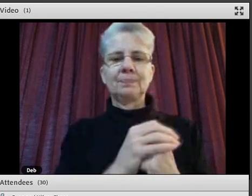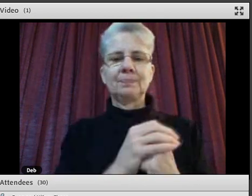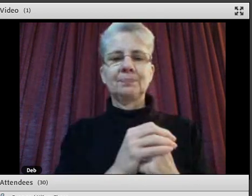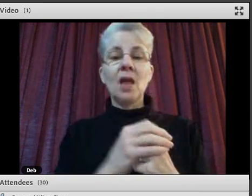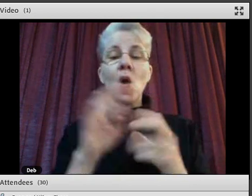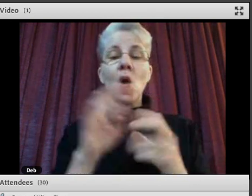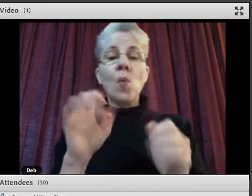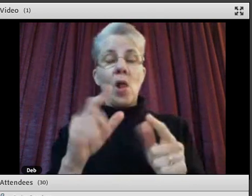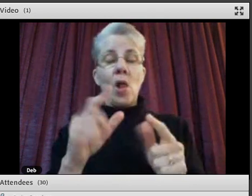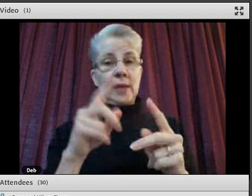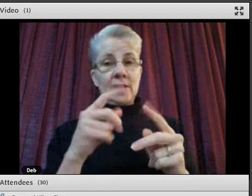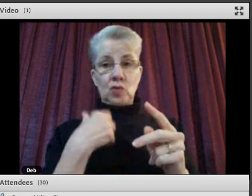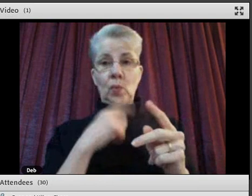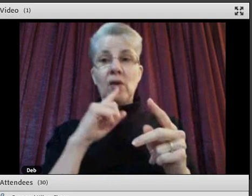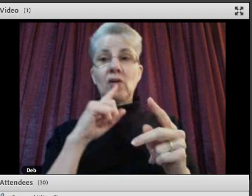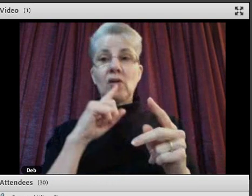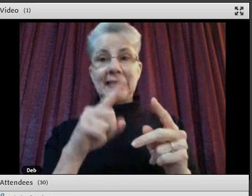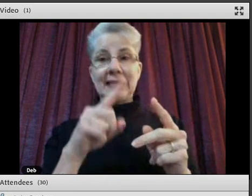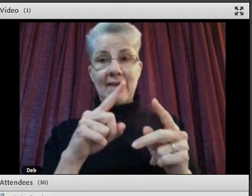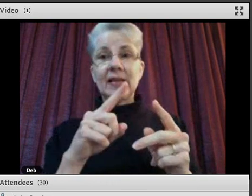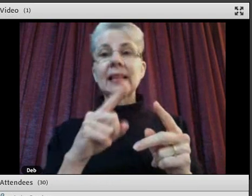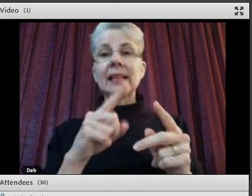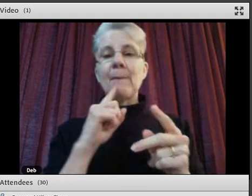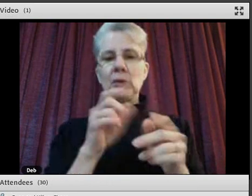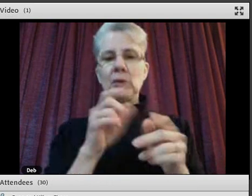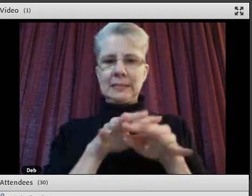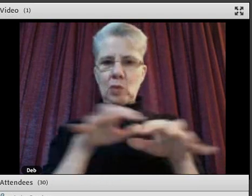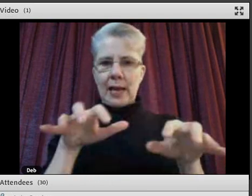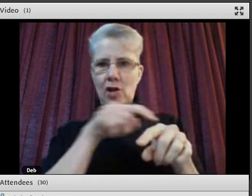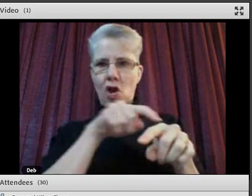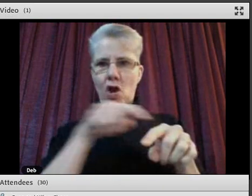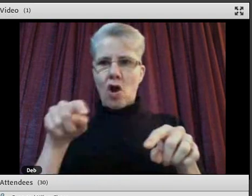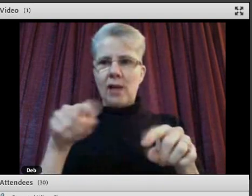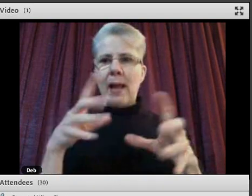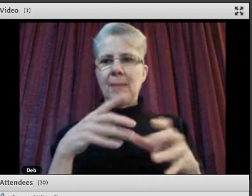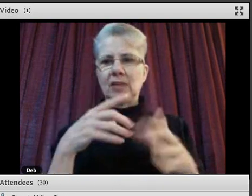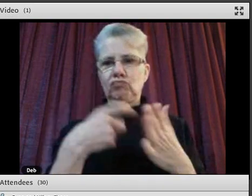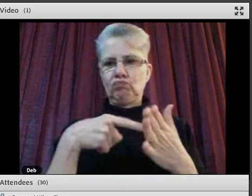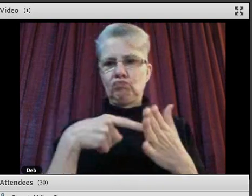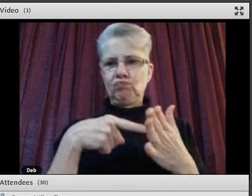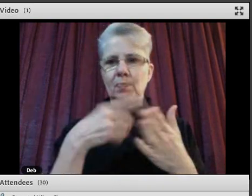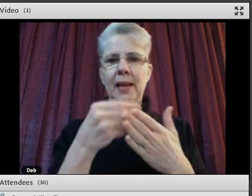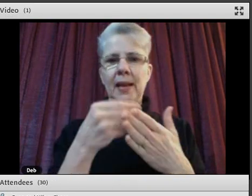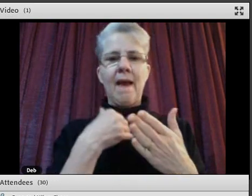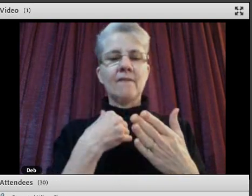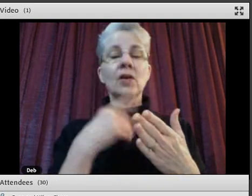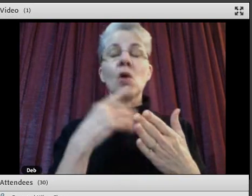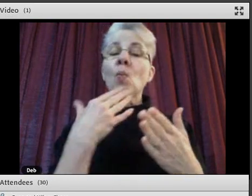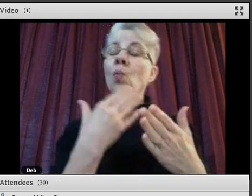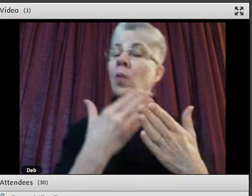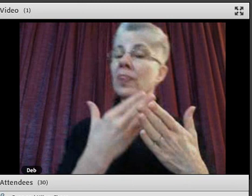So we're definitely pretty spread out here. Awesome. Ryan: Excellent. Well, this is good. I mean, we're all over the map here.